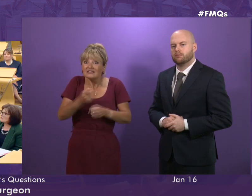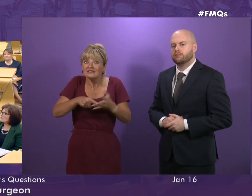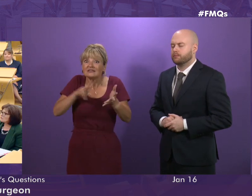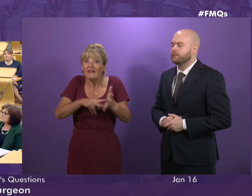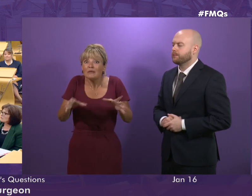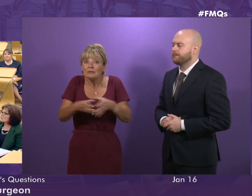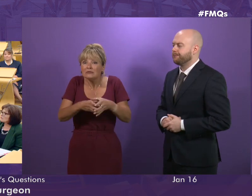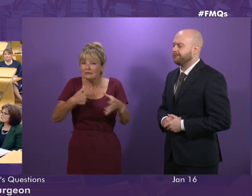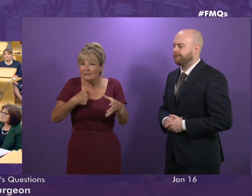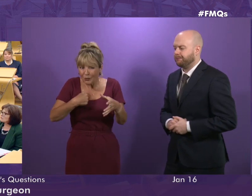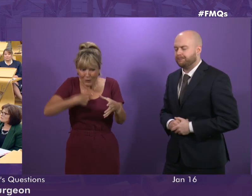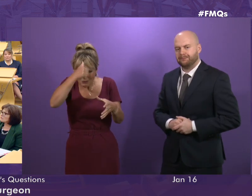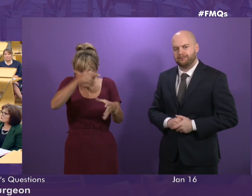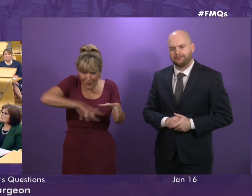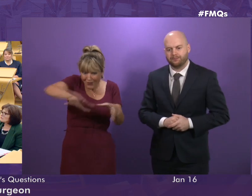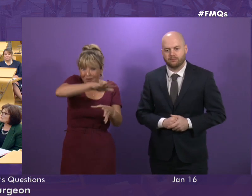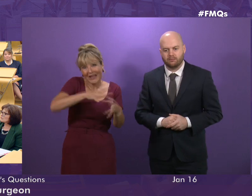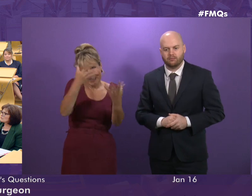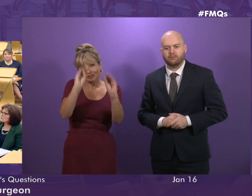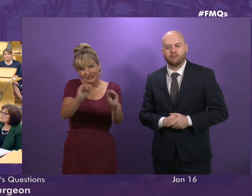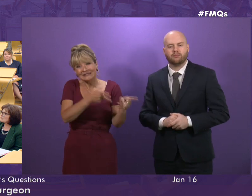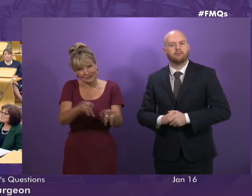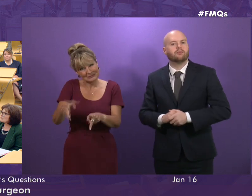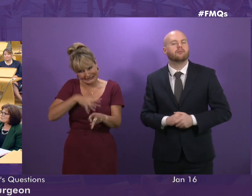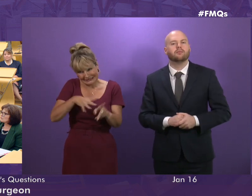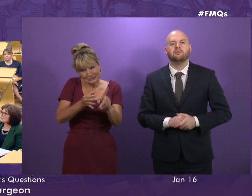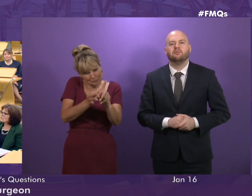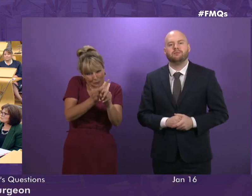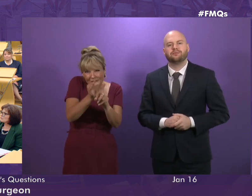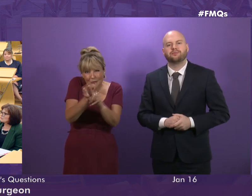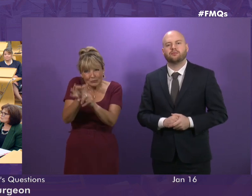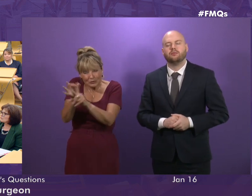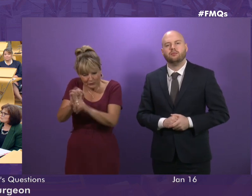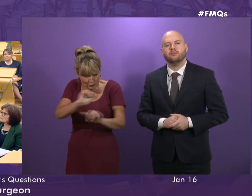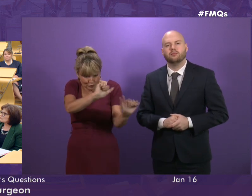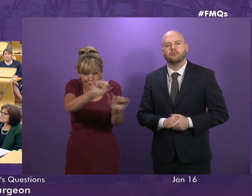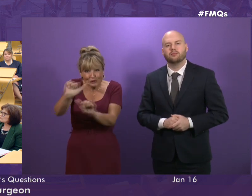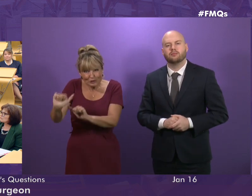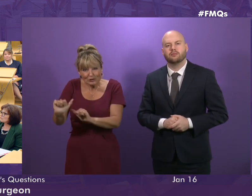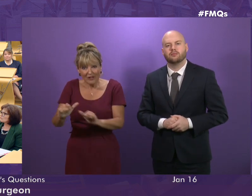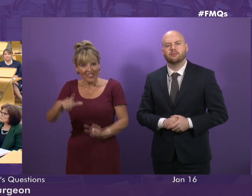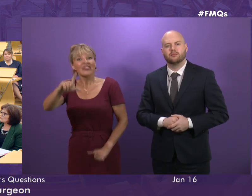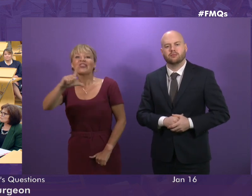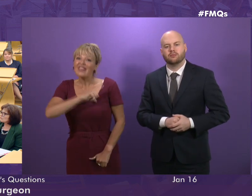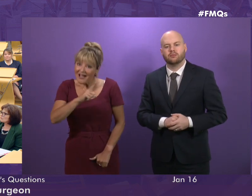areas of Scottish education where we require to see improvement. That is why we are taking